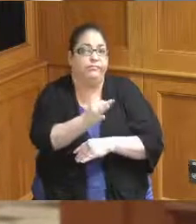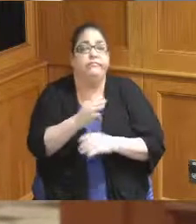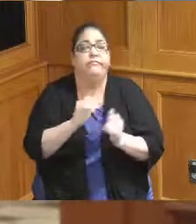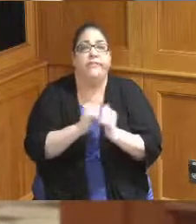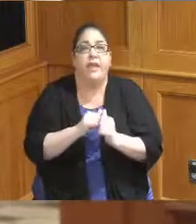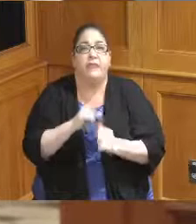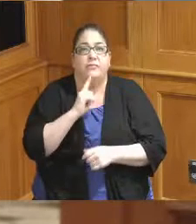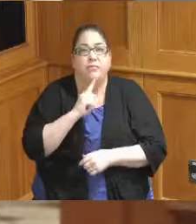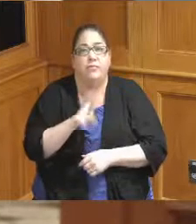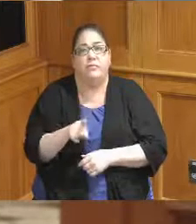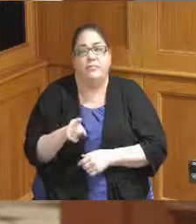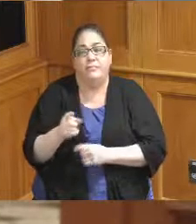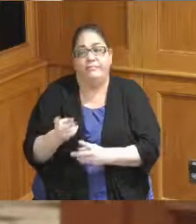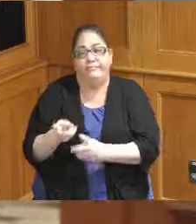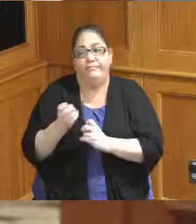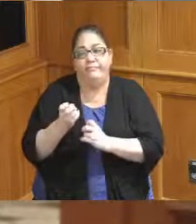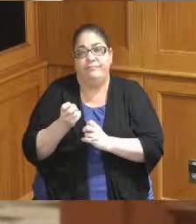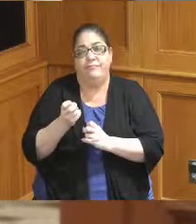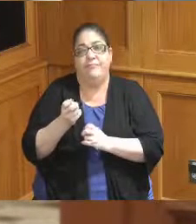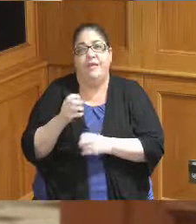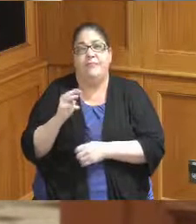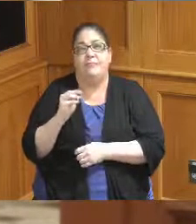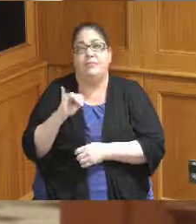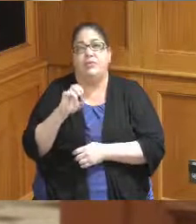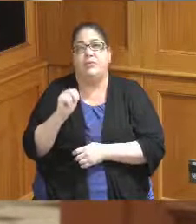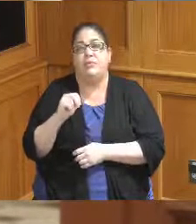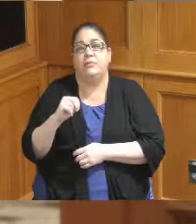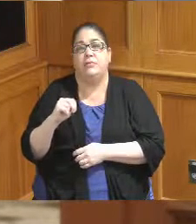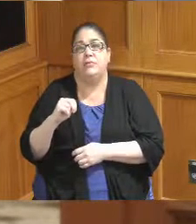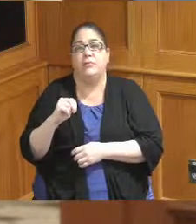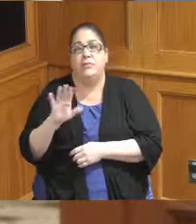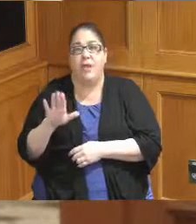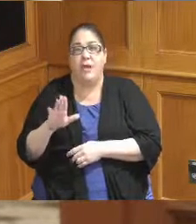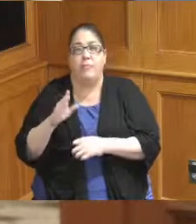exact report from Mission critical Partners to help us you know make sure that we have identified